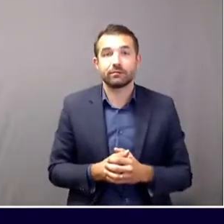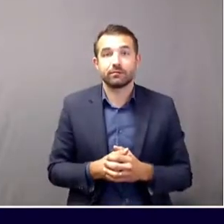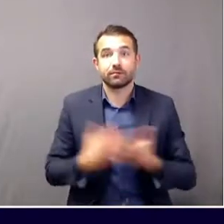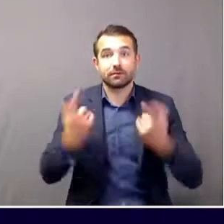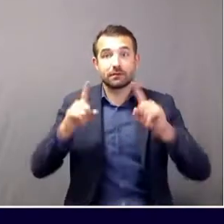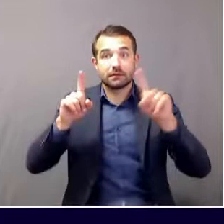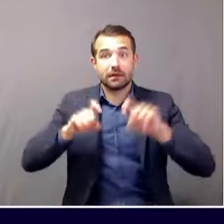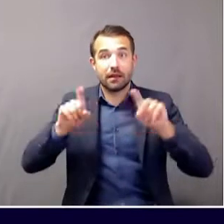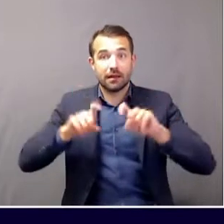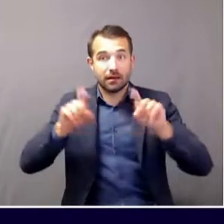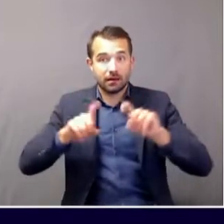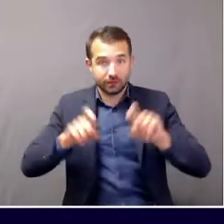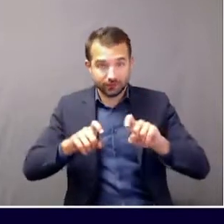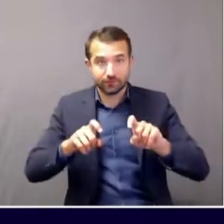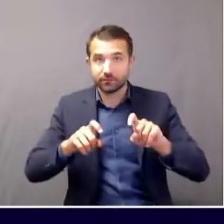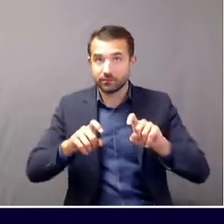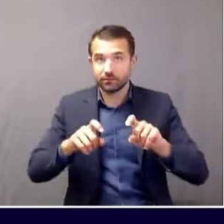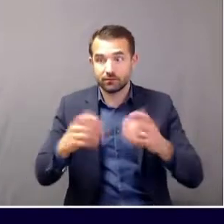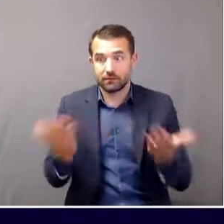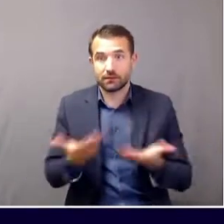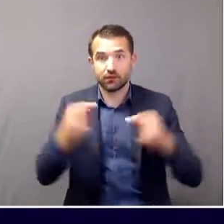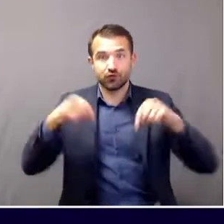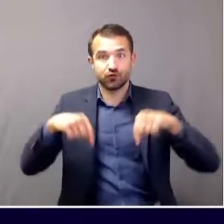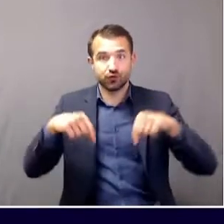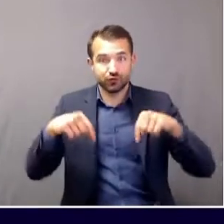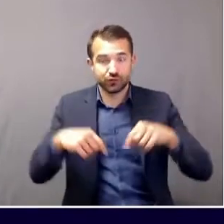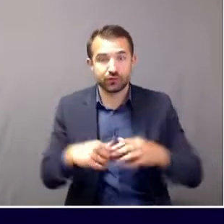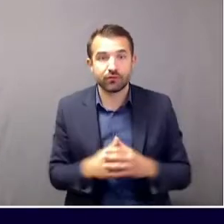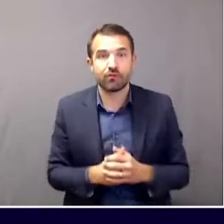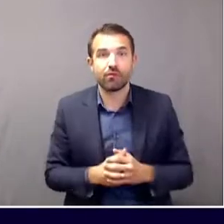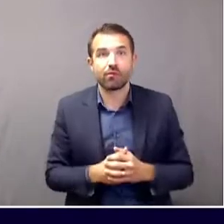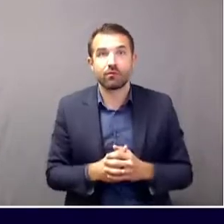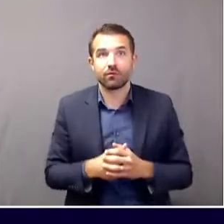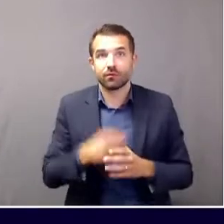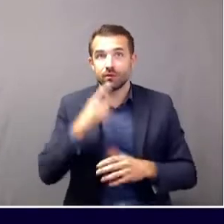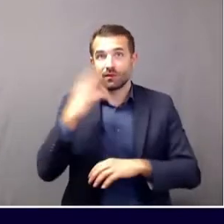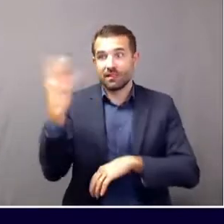right now in Maine our